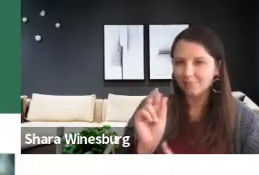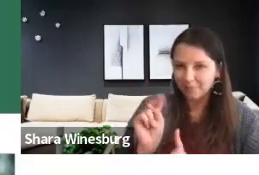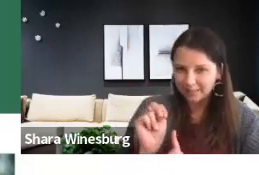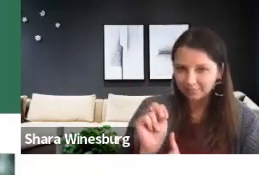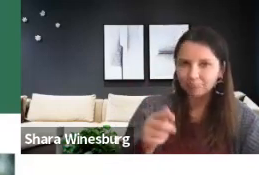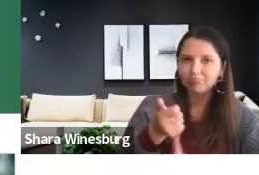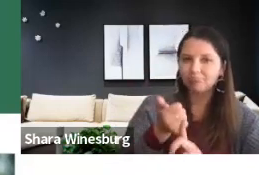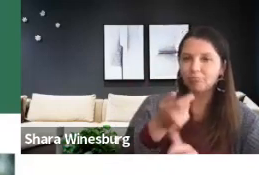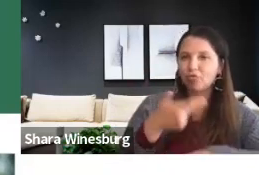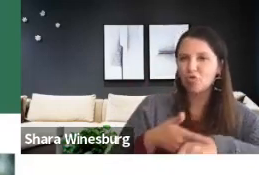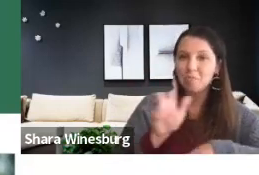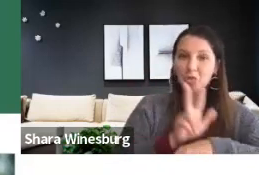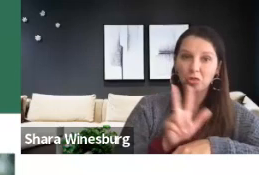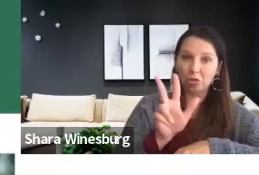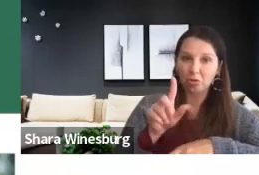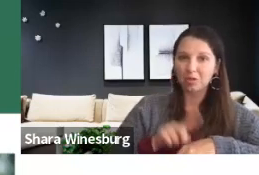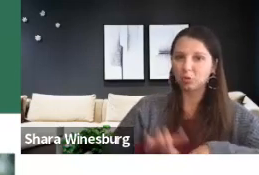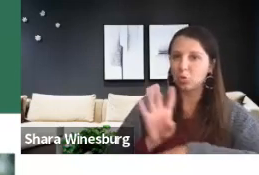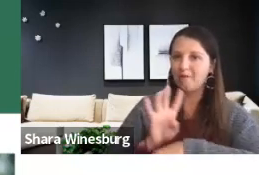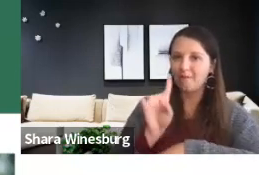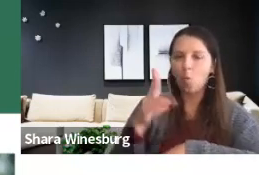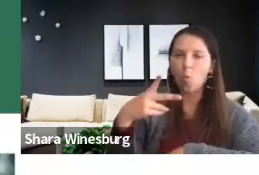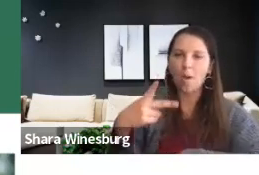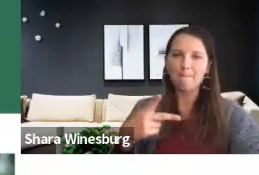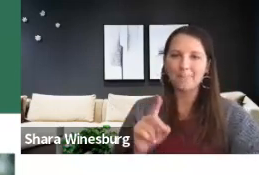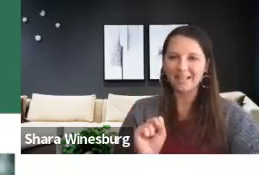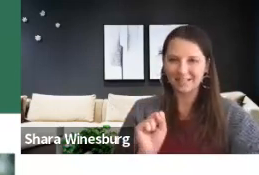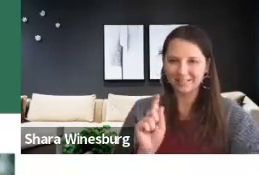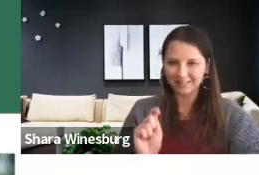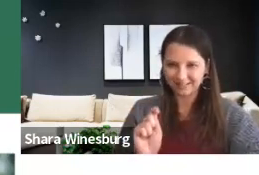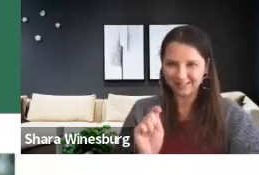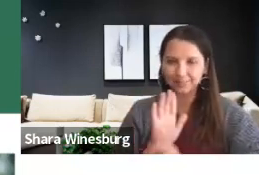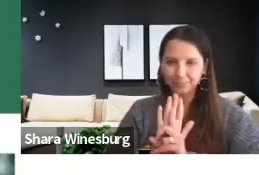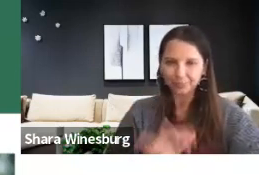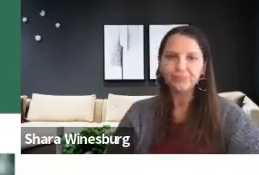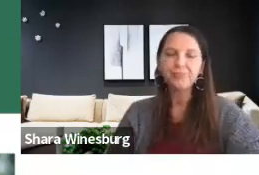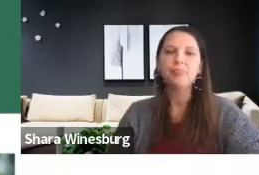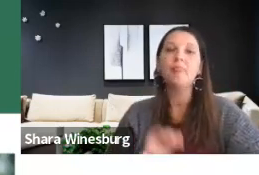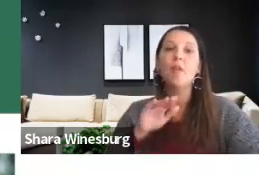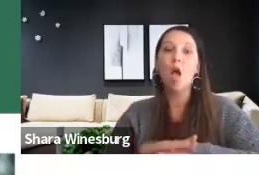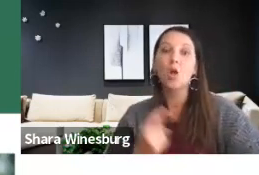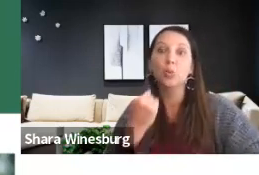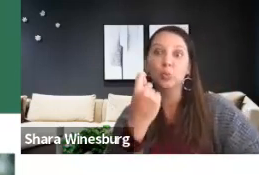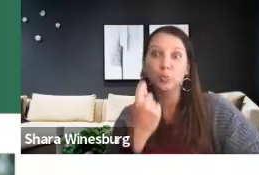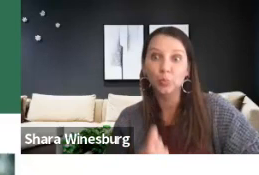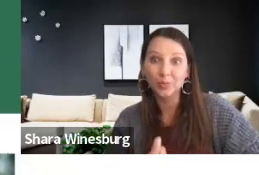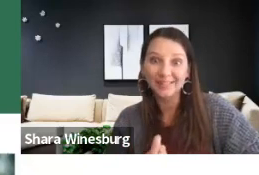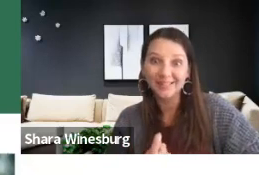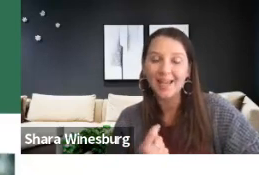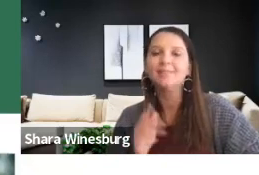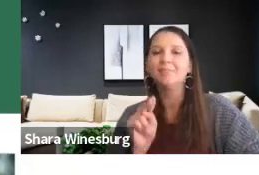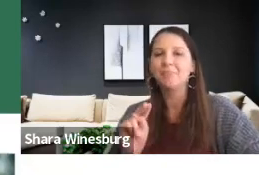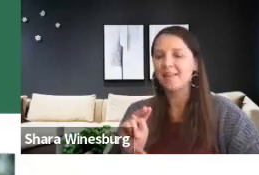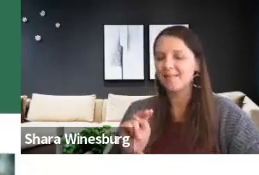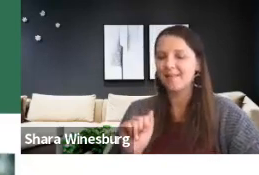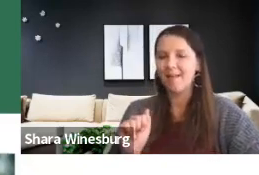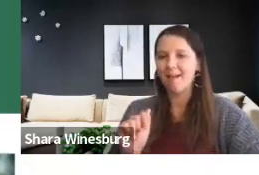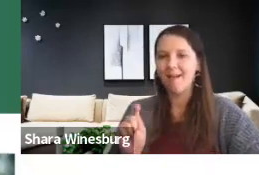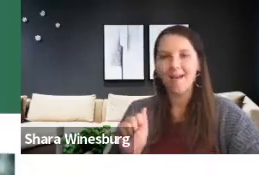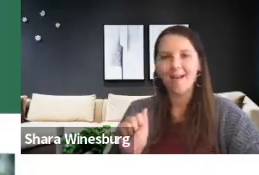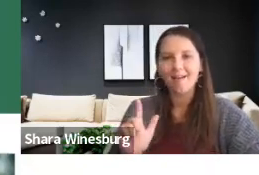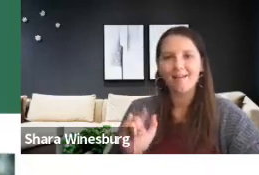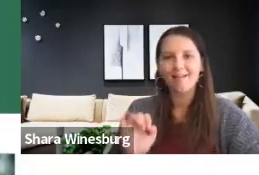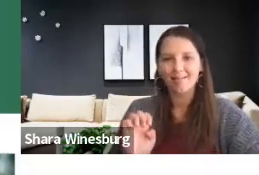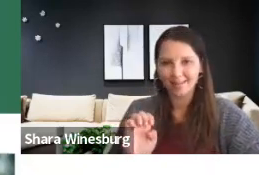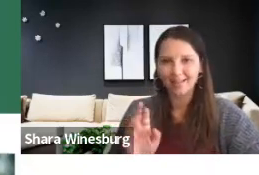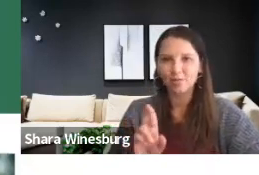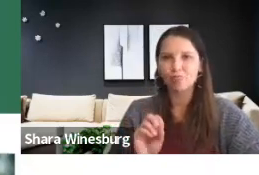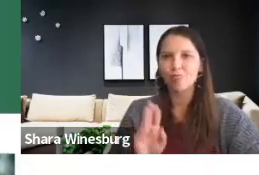Shiran, and those classes are held from 3 P.M to 4 p.m. PST. On Tuesdays, your tutor will be